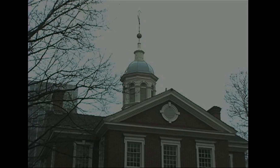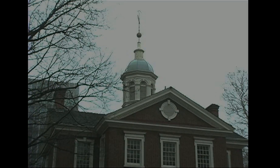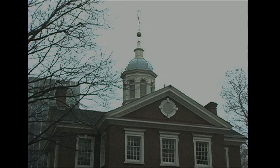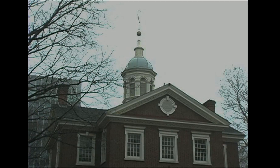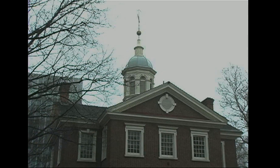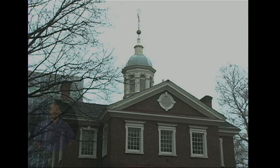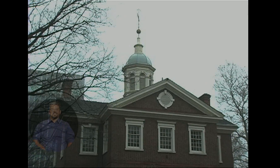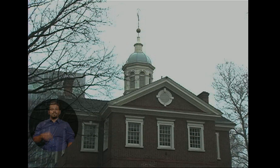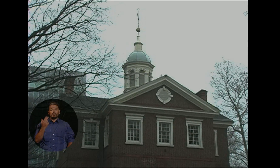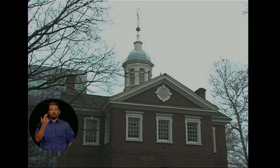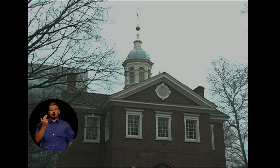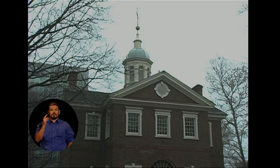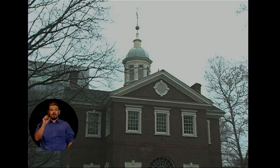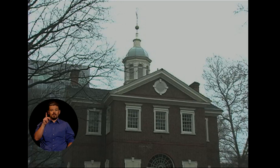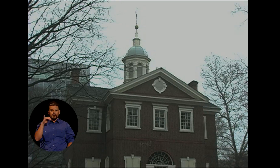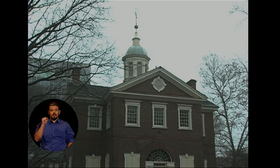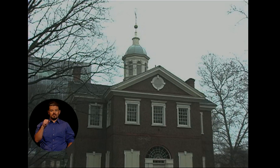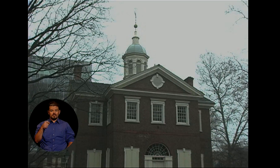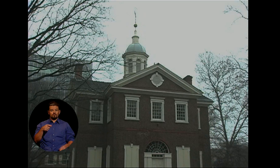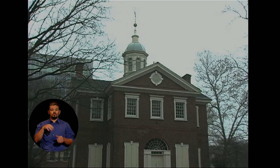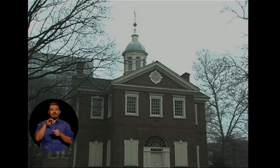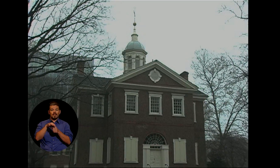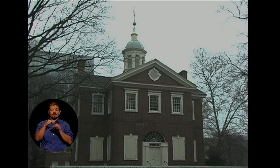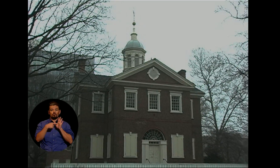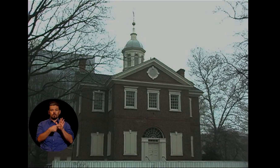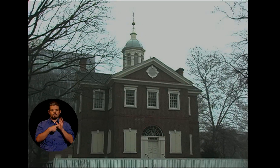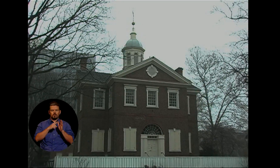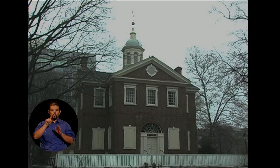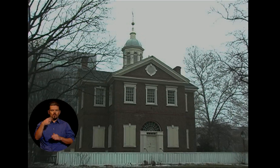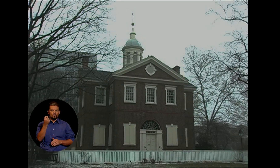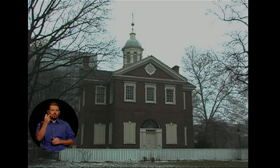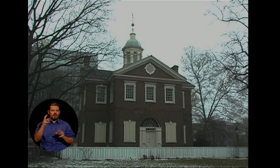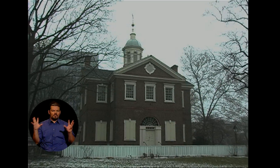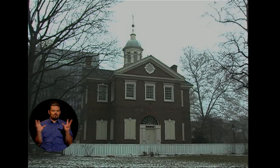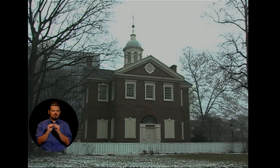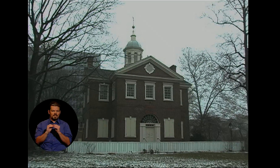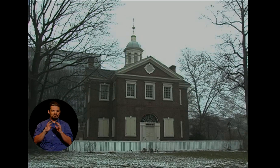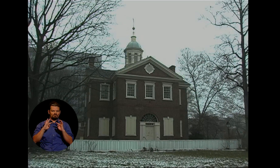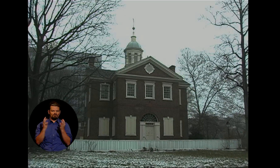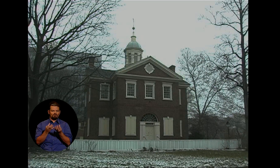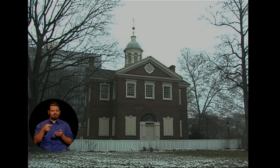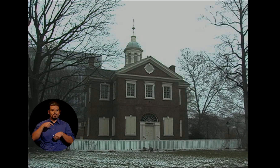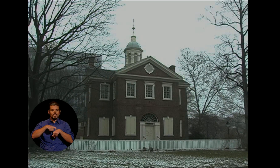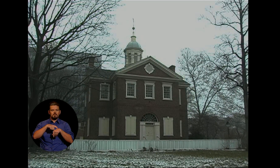ELECTIVE REPRESENTATIVES FROM 12 OF THE 13 COLONIES MET FROM SEPTEMBER 5TH TO OCTOBER 26